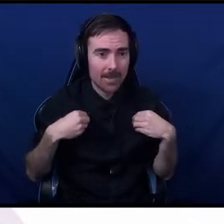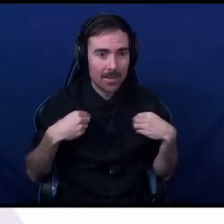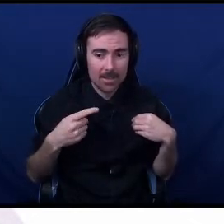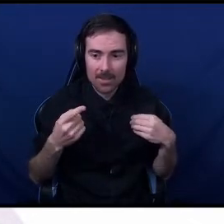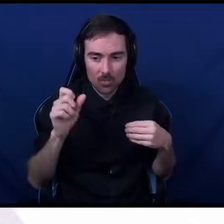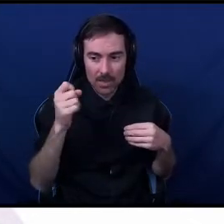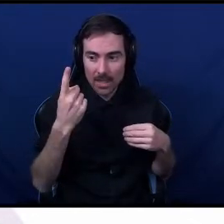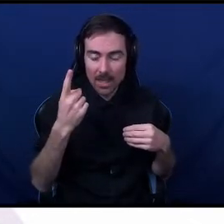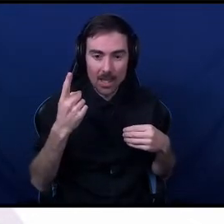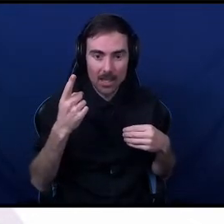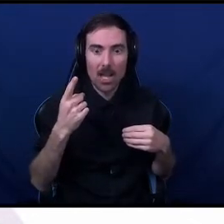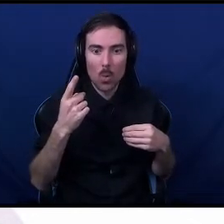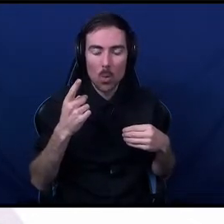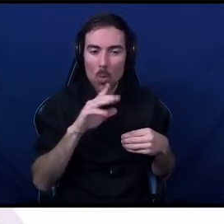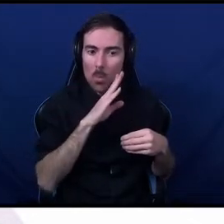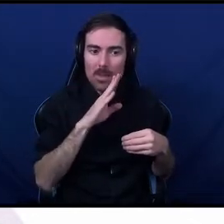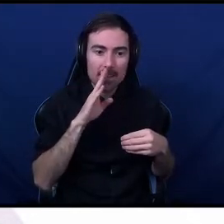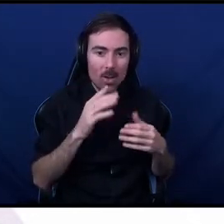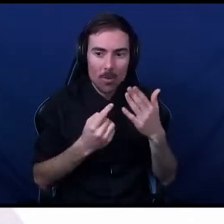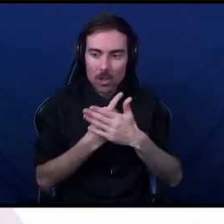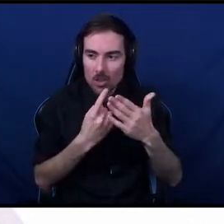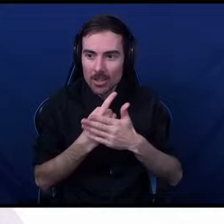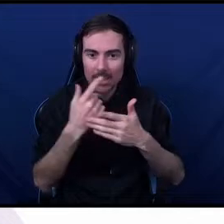that can happen around that. So I think that, you know,